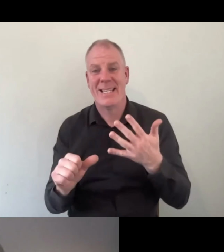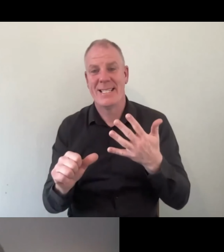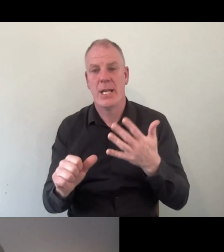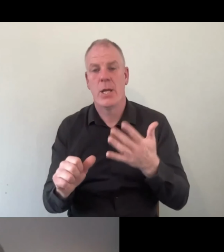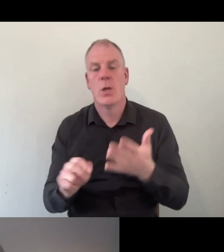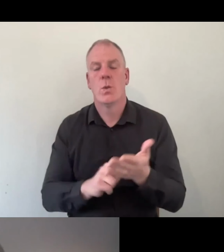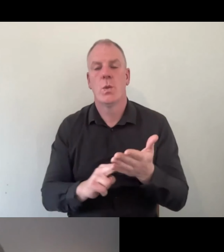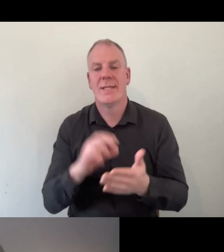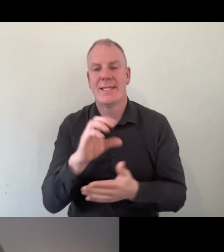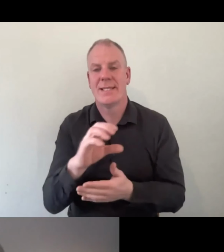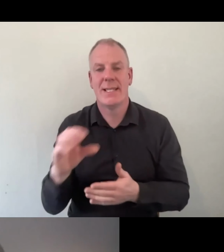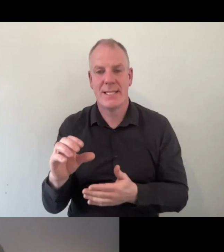..on TV, so...